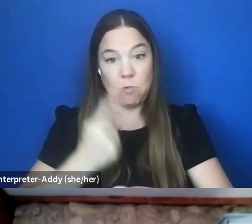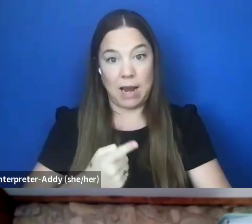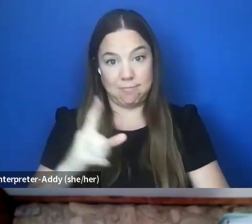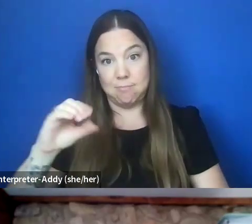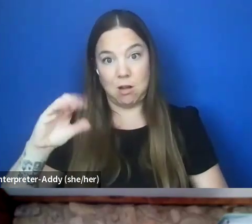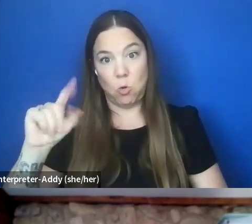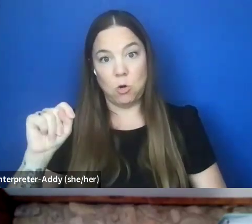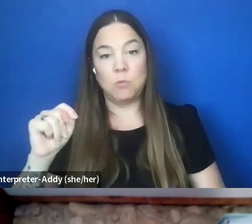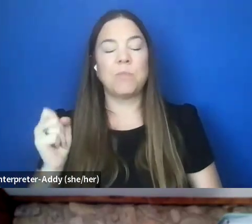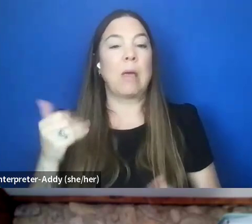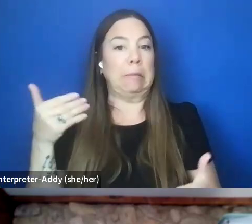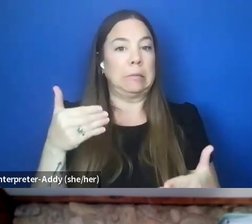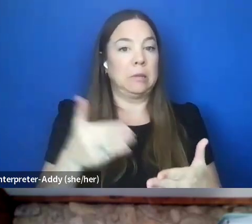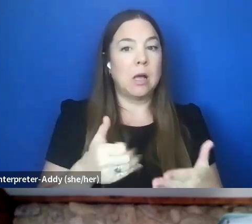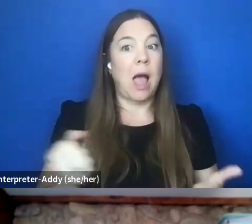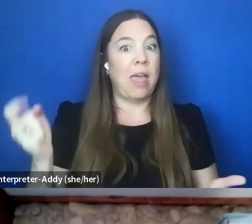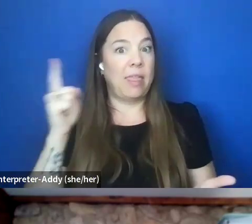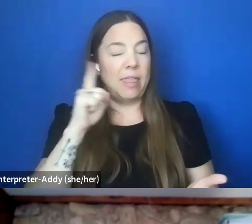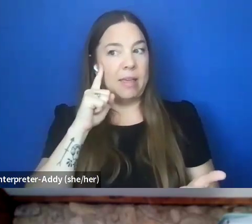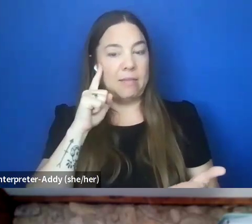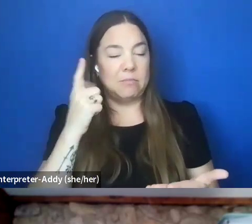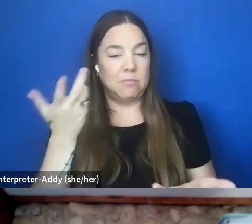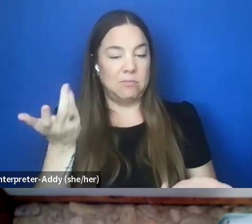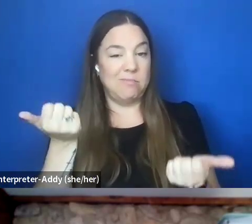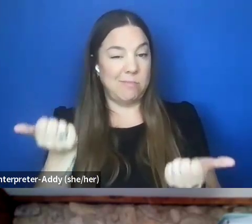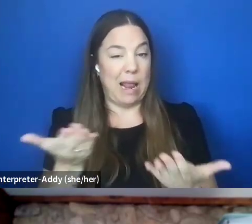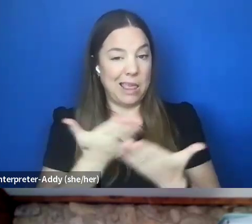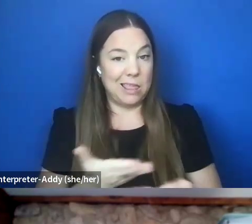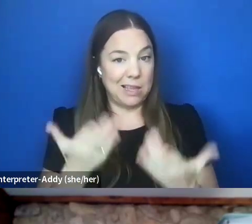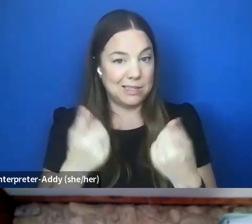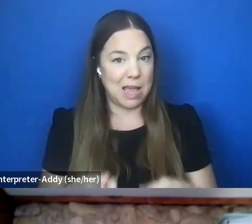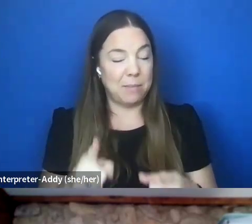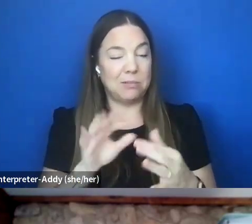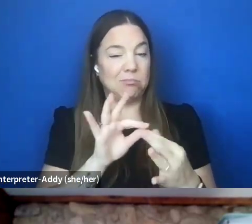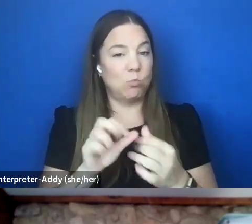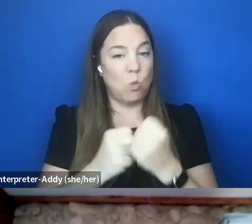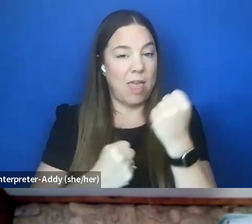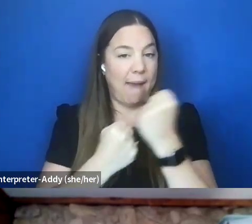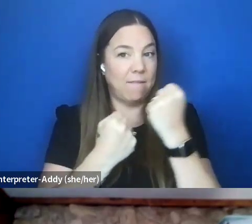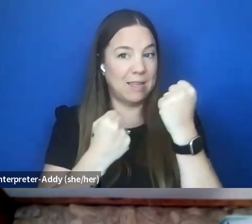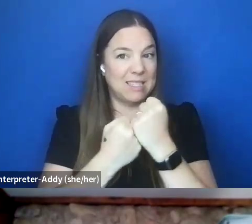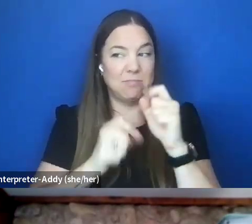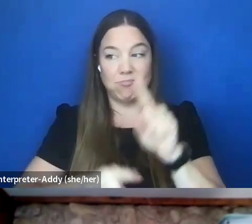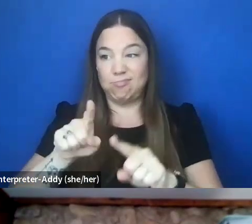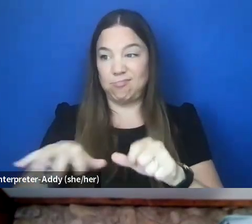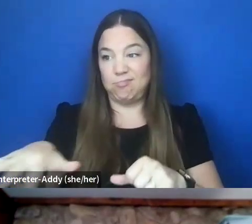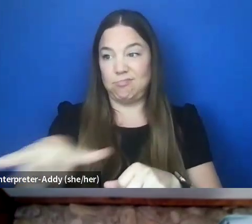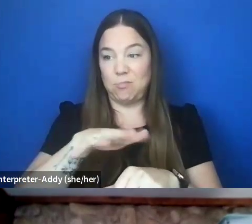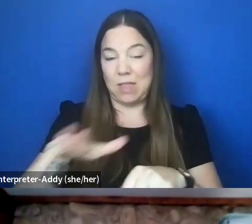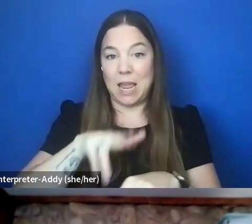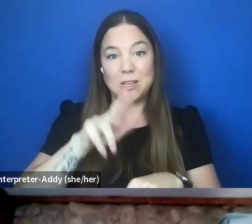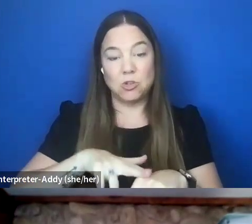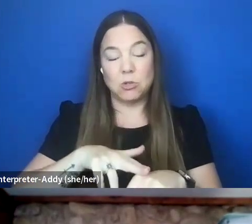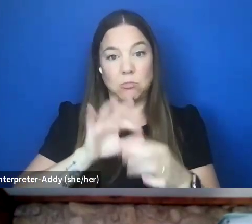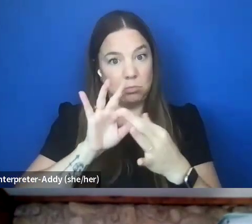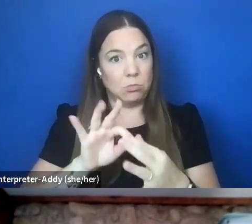Don Dew: I think. You know there are a lot of things that are are happening. Advocacy wise in different parts of the nation for disability employment.